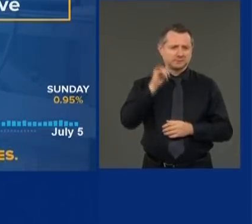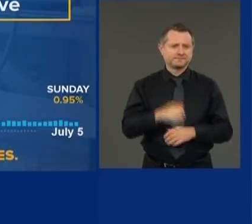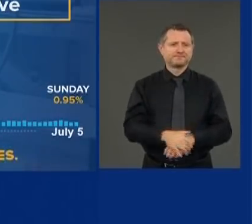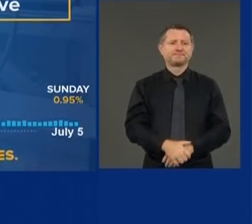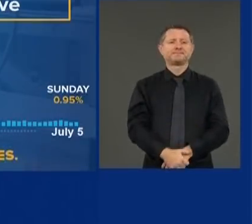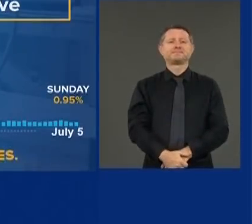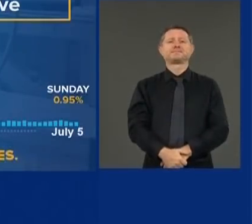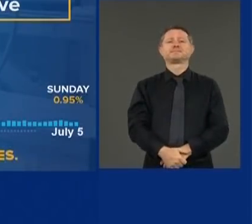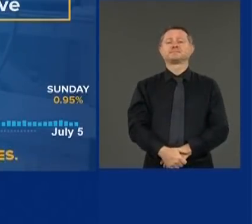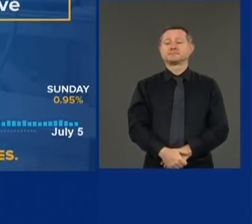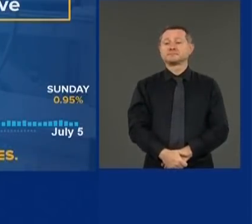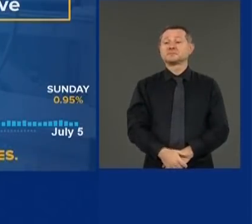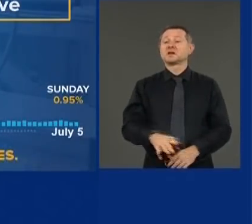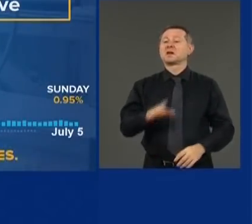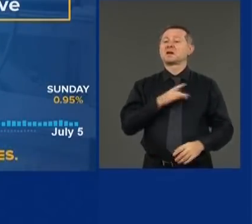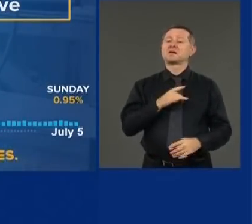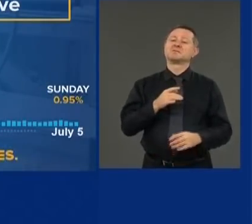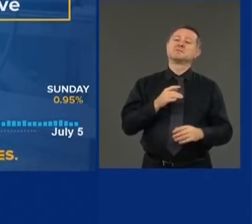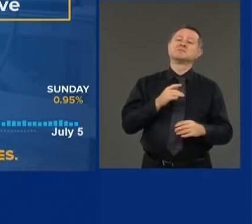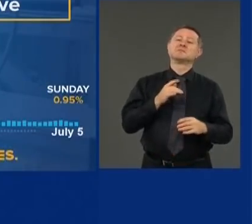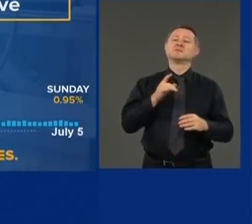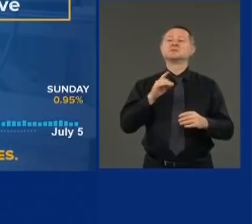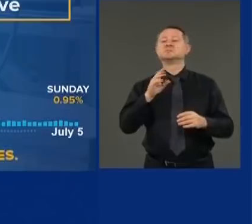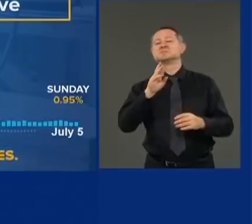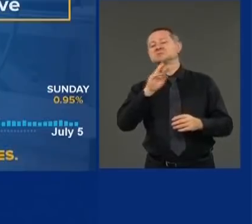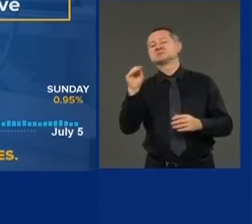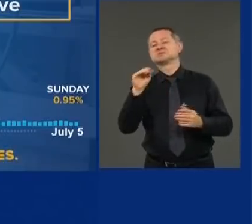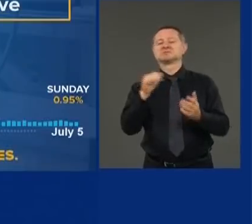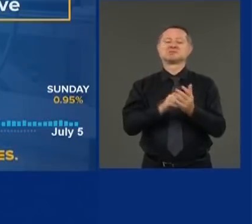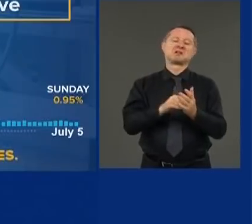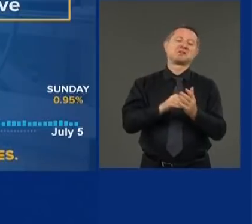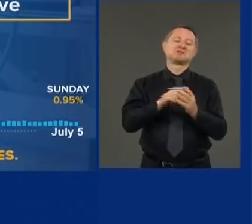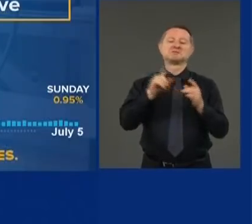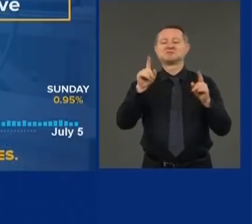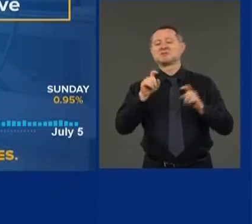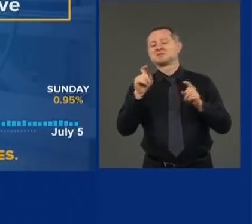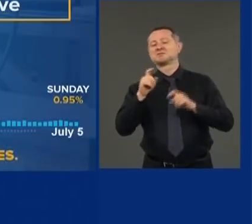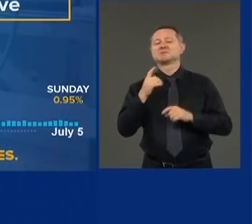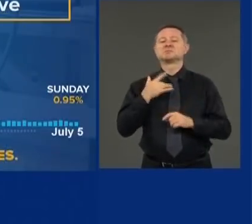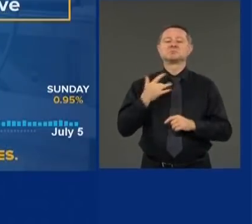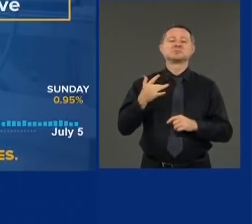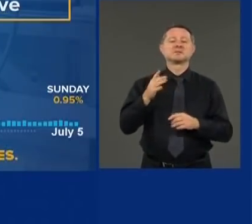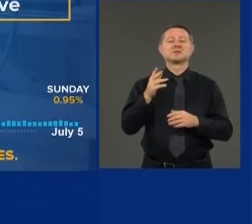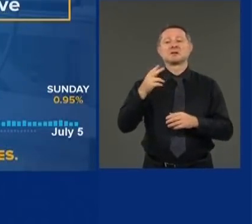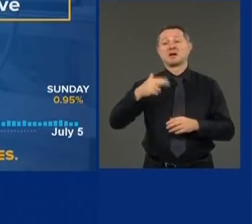OF LIVES LOST IS NINE YESTERDAY. WE DID 54,000 TESTS YESTERDAY,